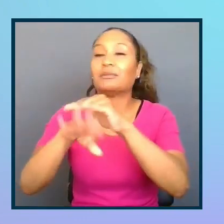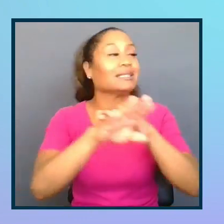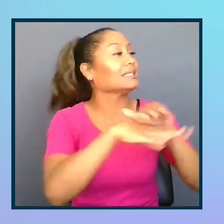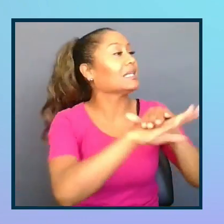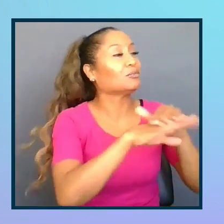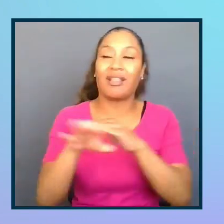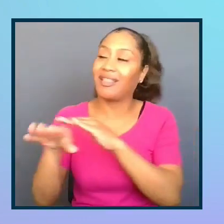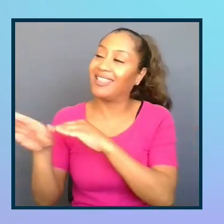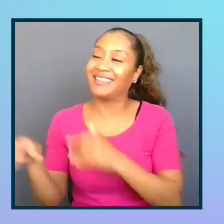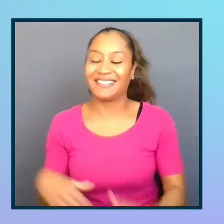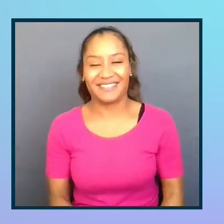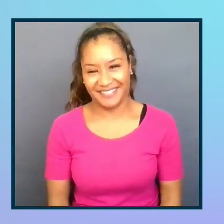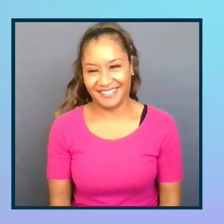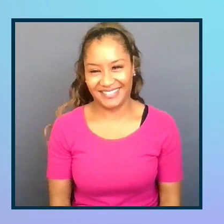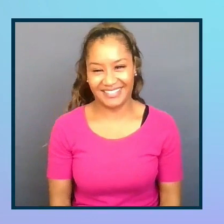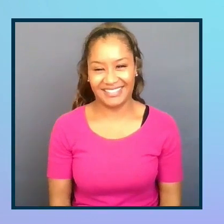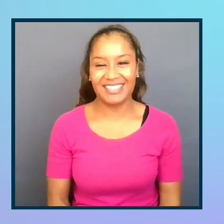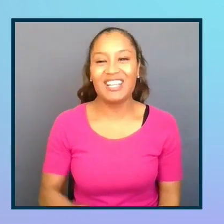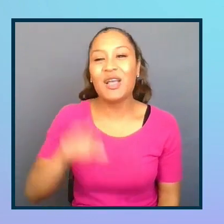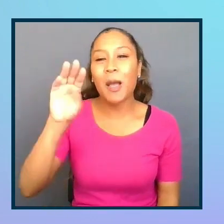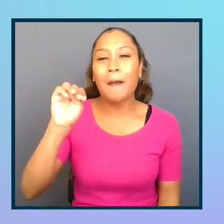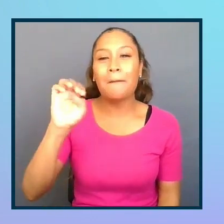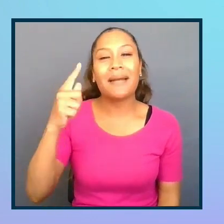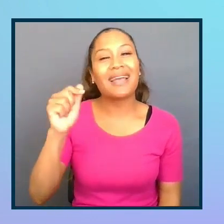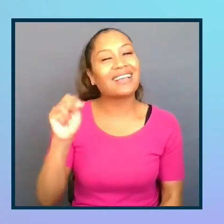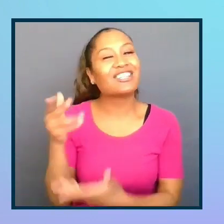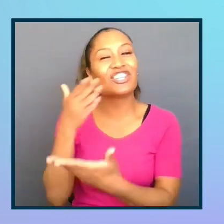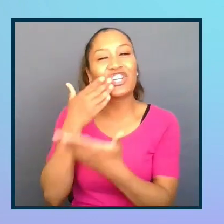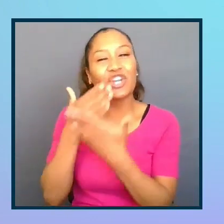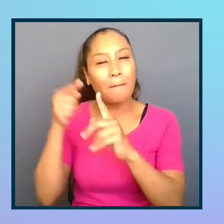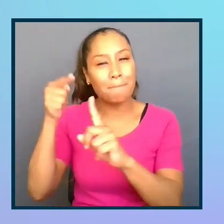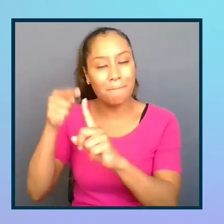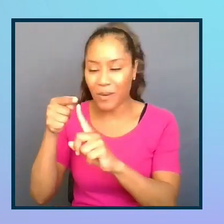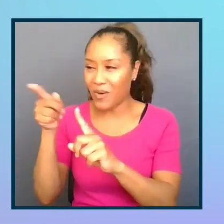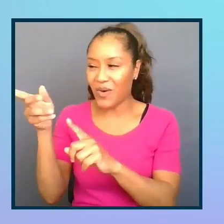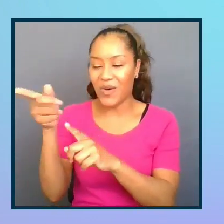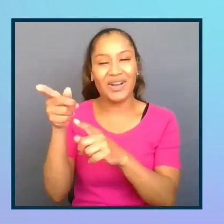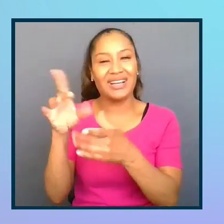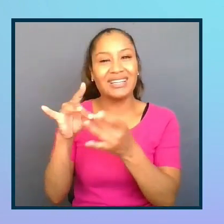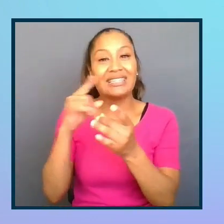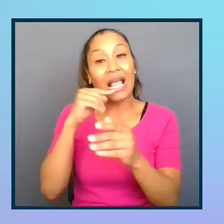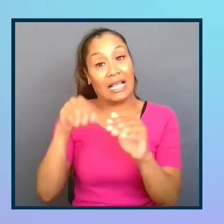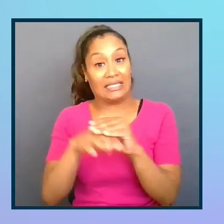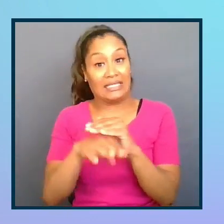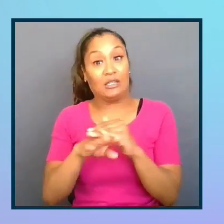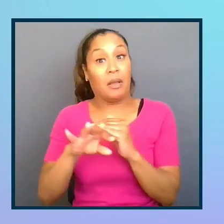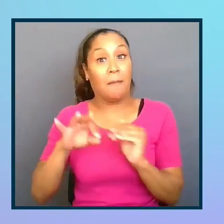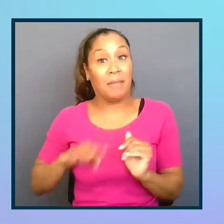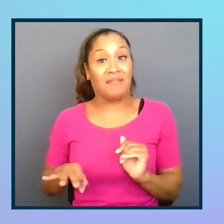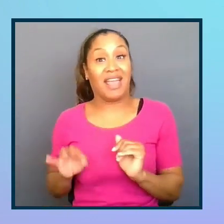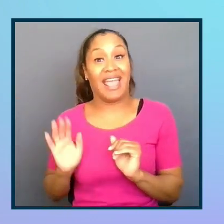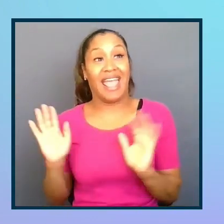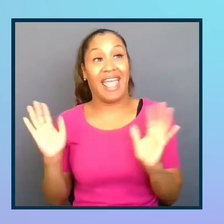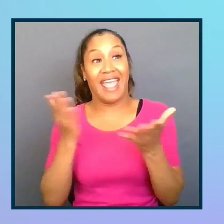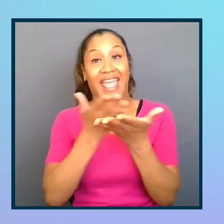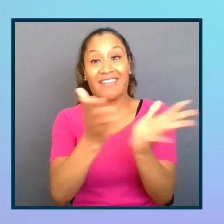Some great points there, especially about making the connection that accessibility benefits everyone, not just those with disabilities